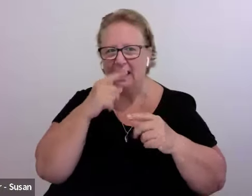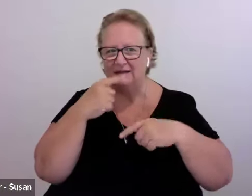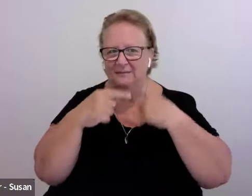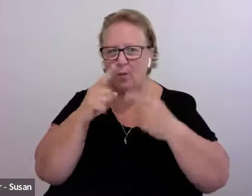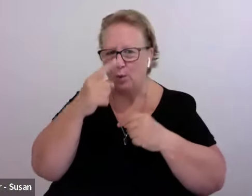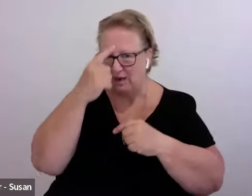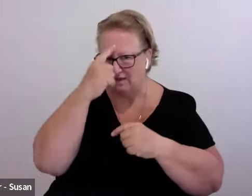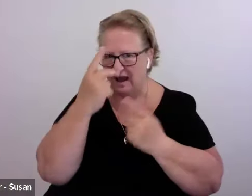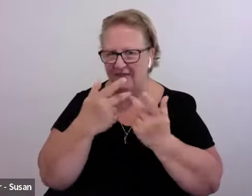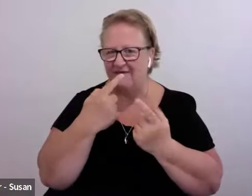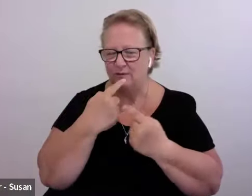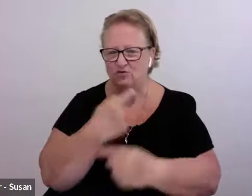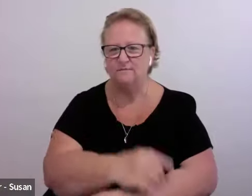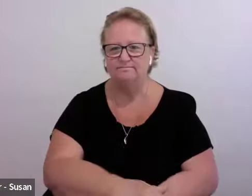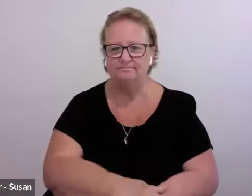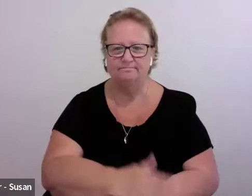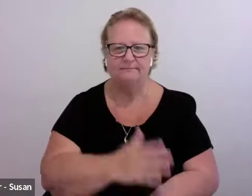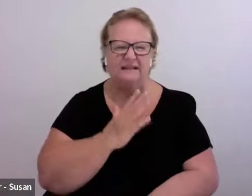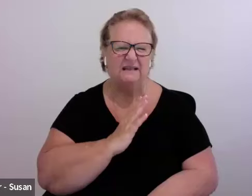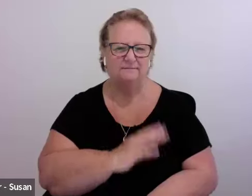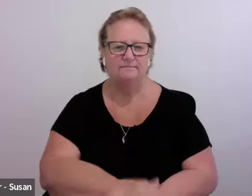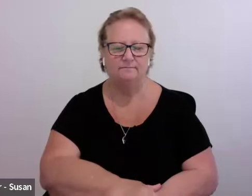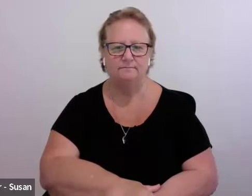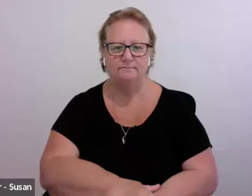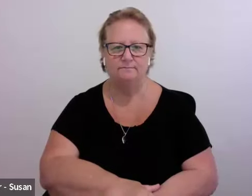these sort of things and it will only strengthen your